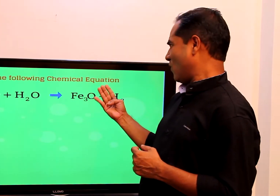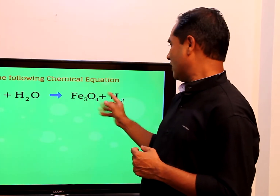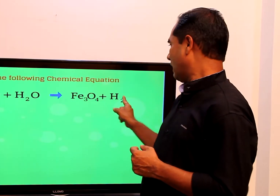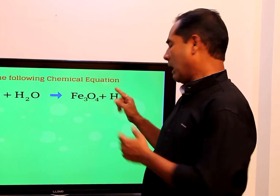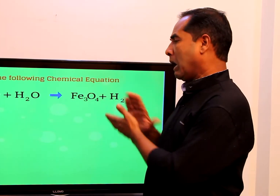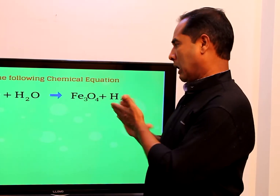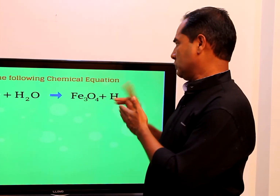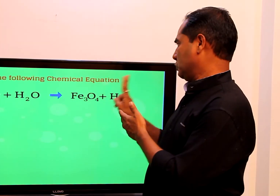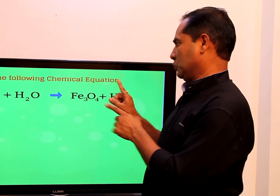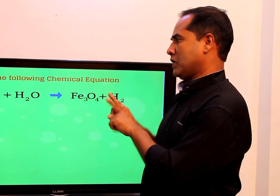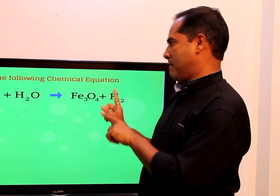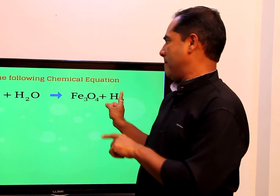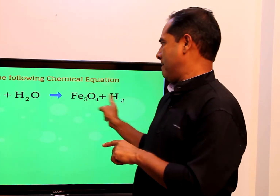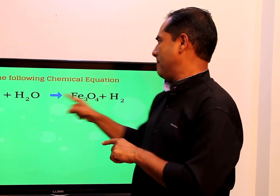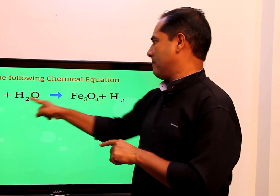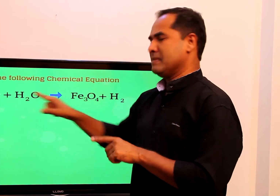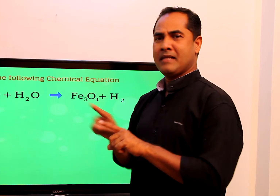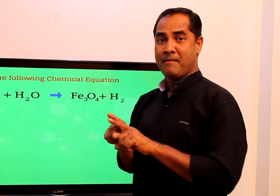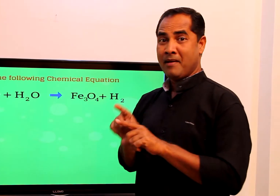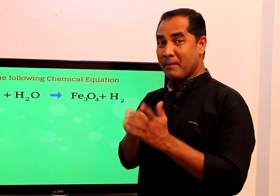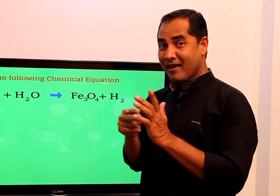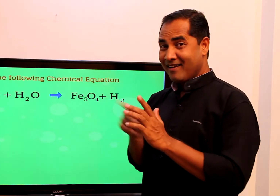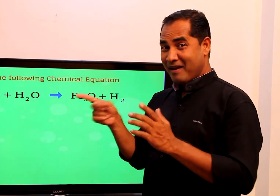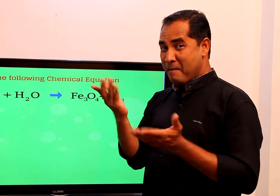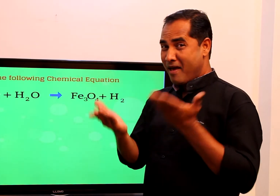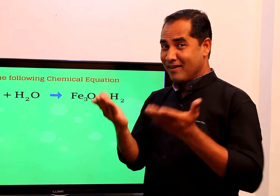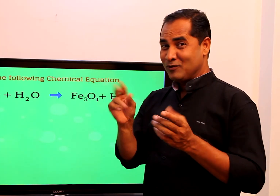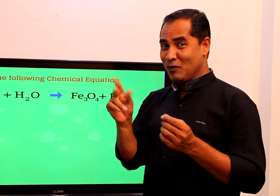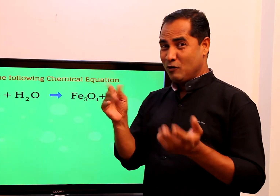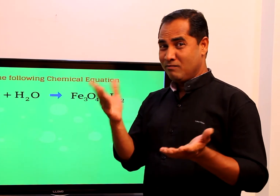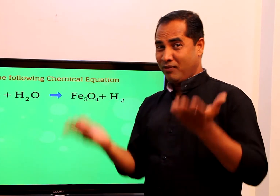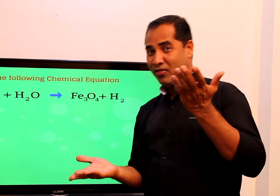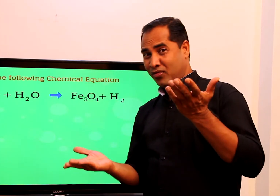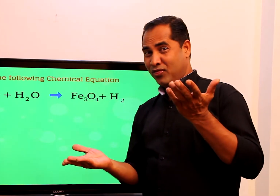side we have 4.